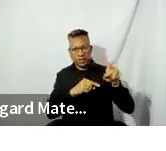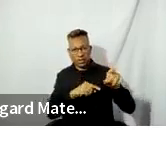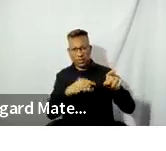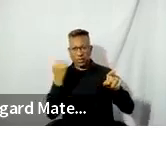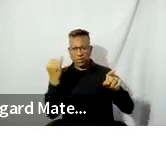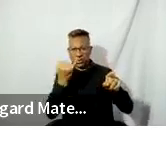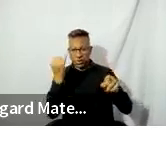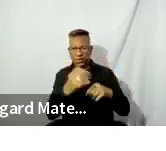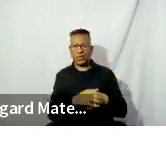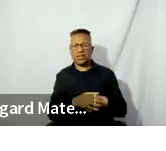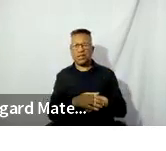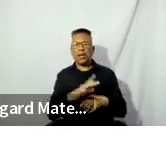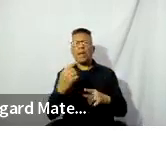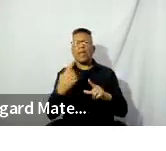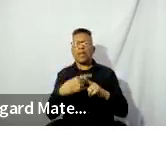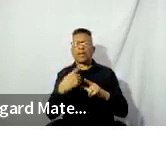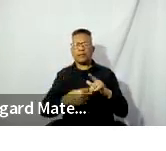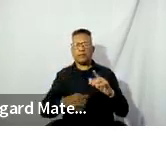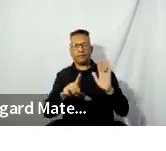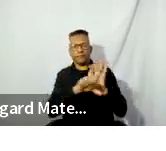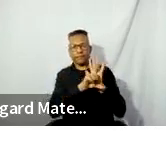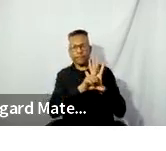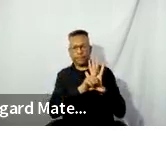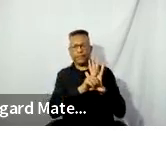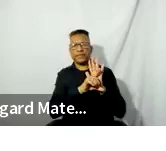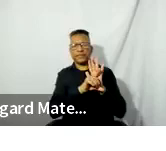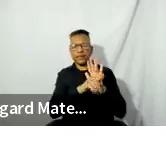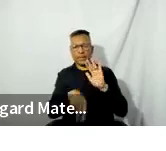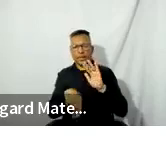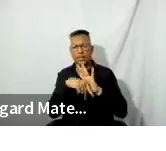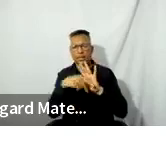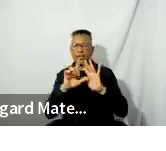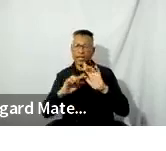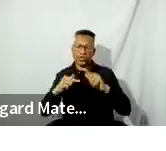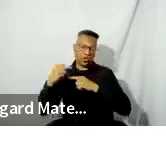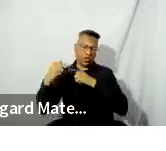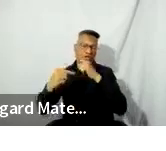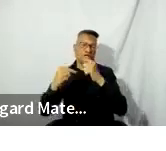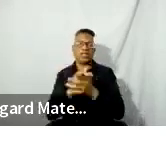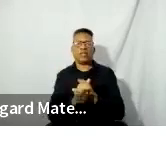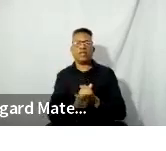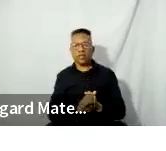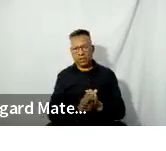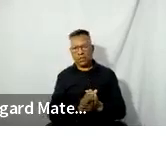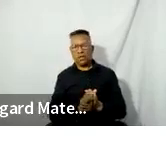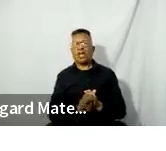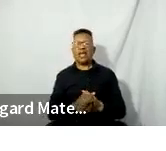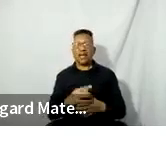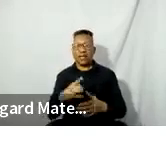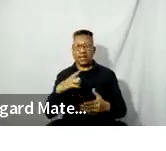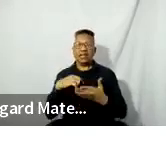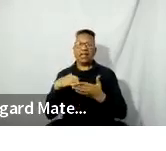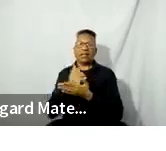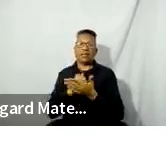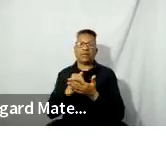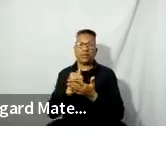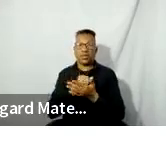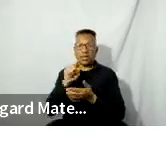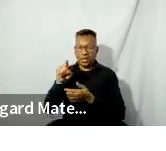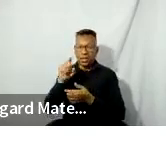s. Did you The genetic law, in effect is genetic law, in effect, is built on what? what the Gossip what the Gossip calls a new